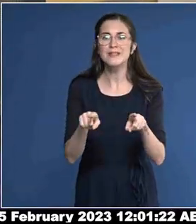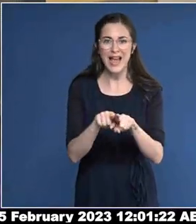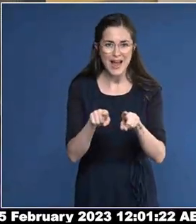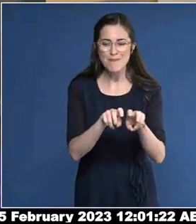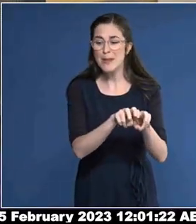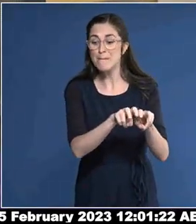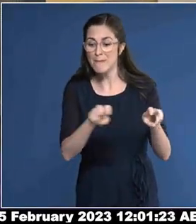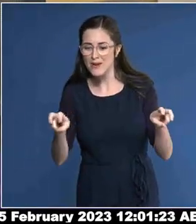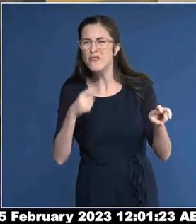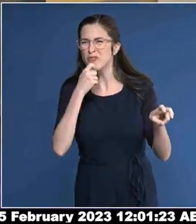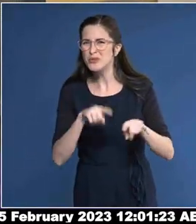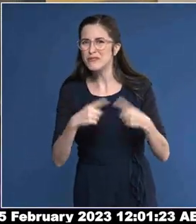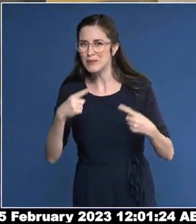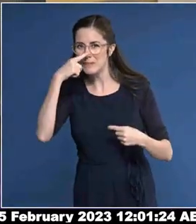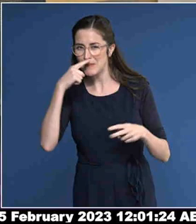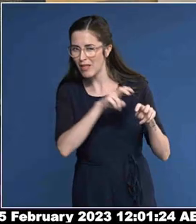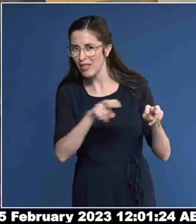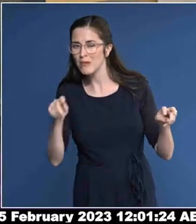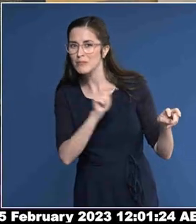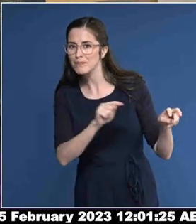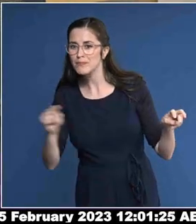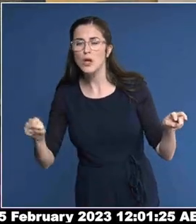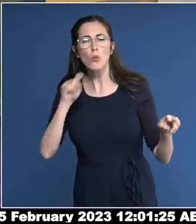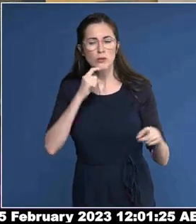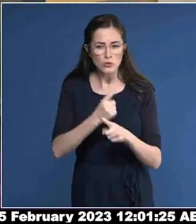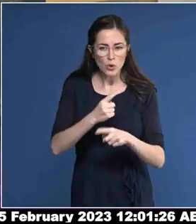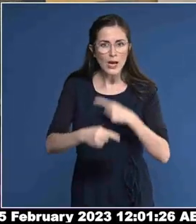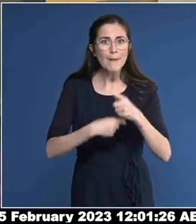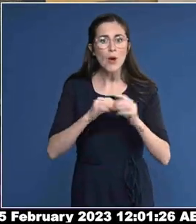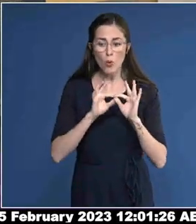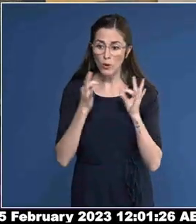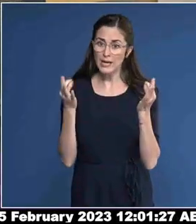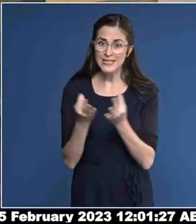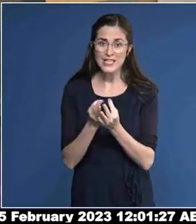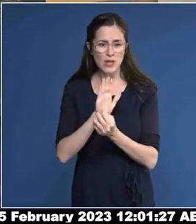attention to the issues around governance, which are issues that have arisen in the